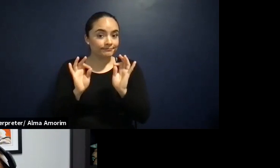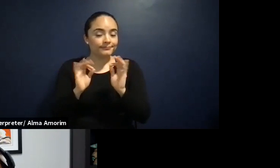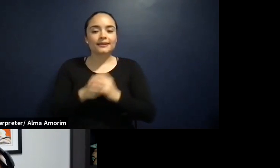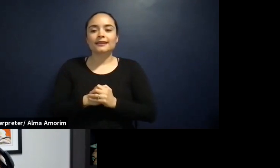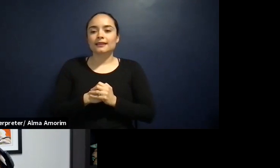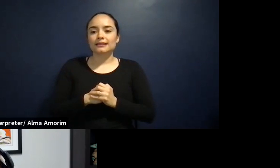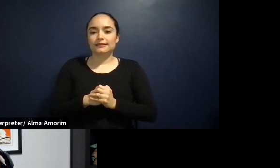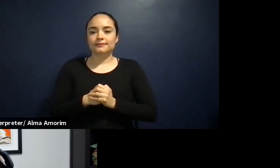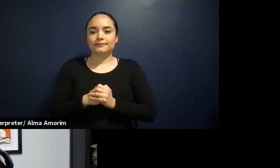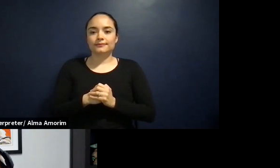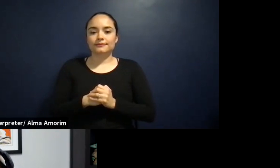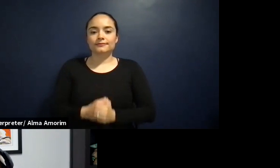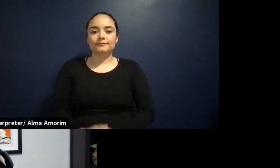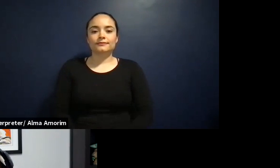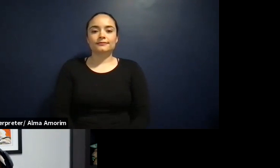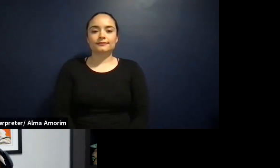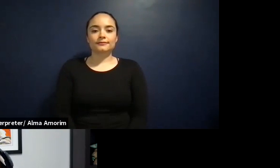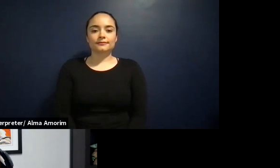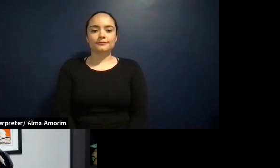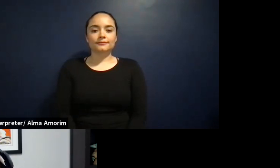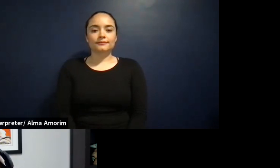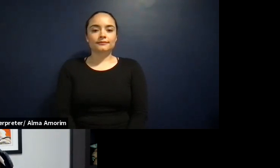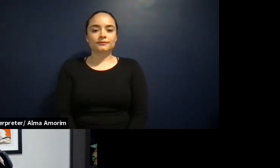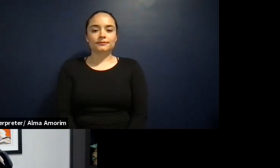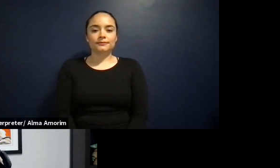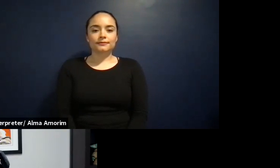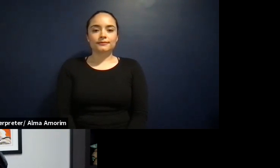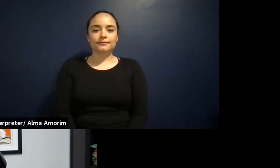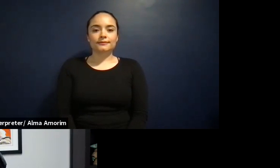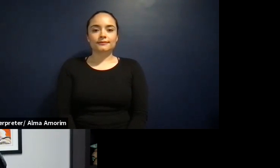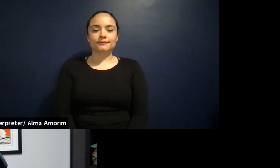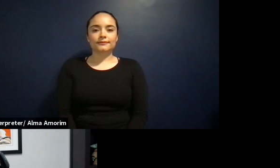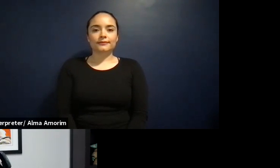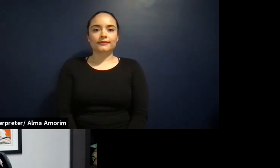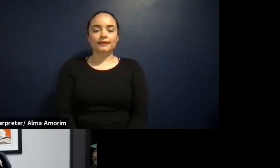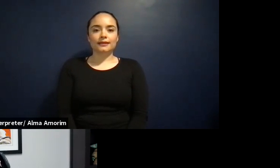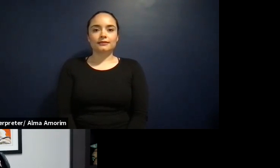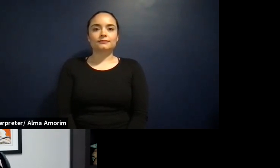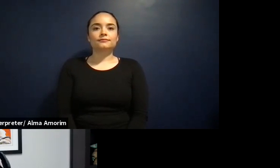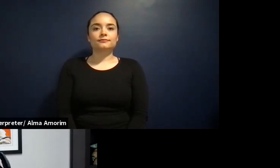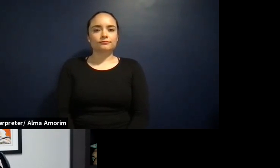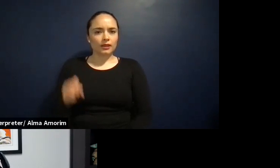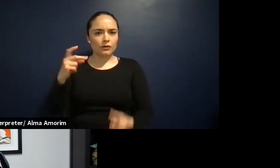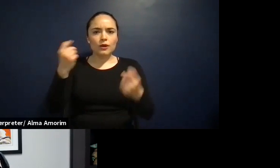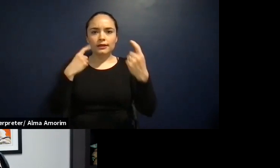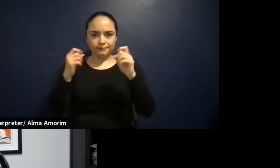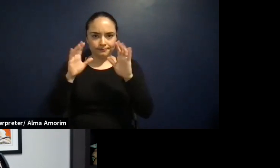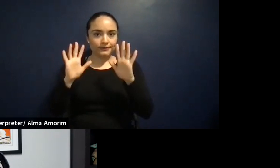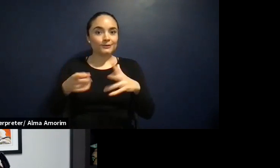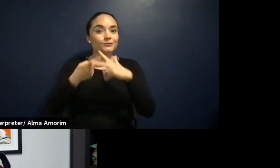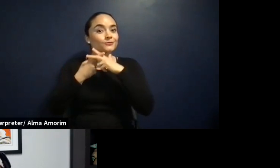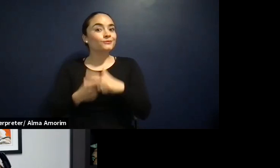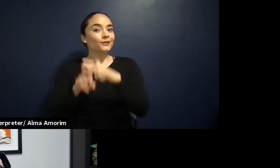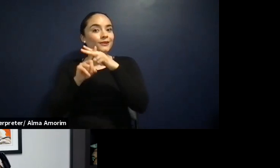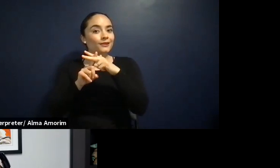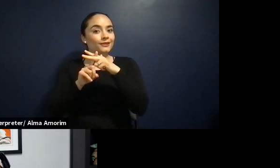back. All right, let's see, let's start from the top. How does sand turn into glass by heating it?